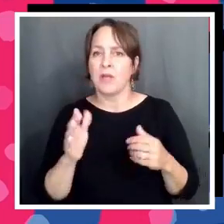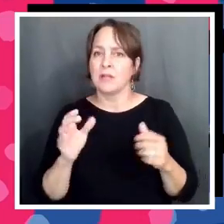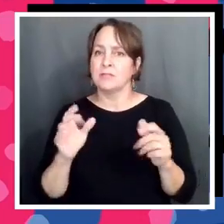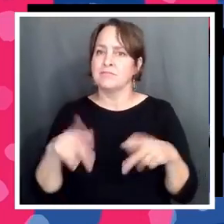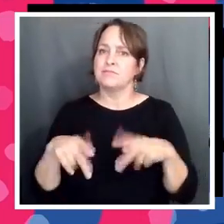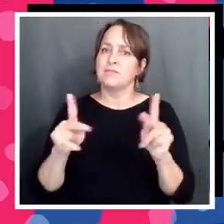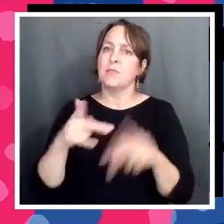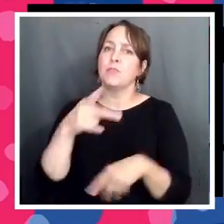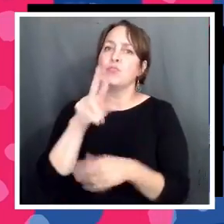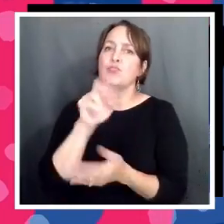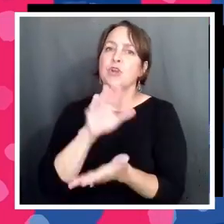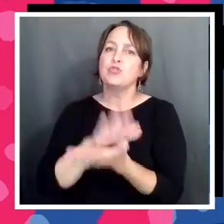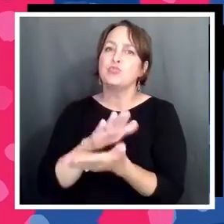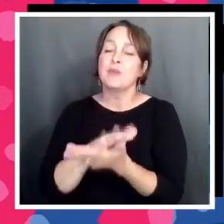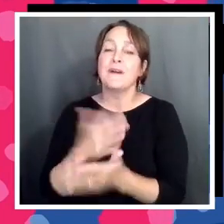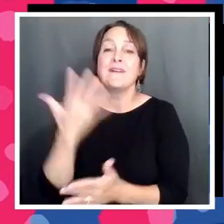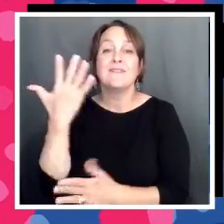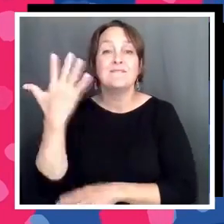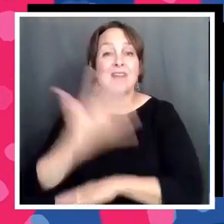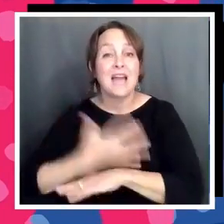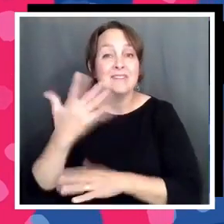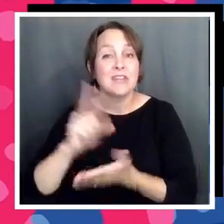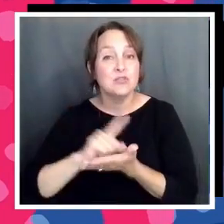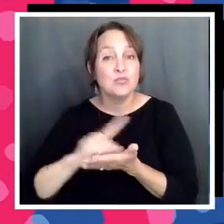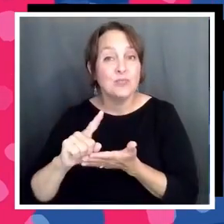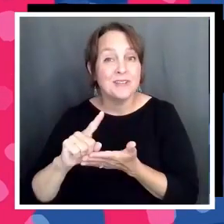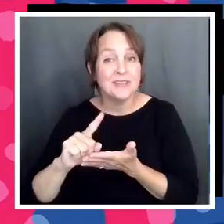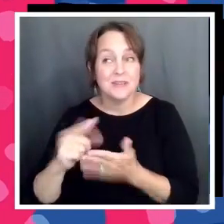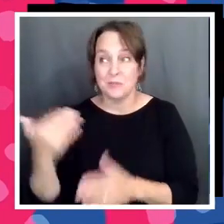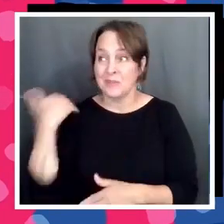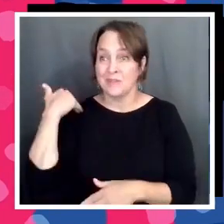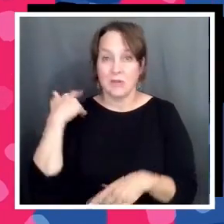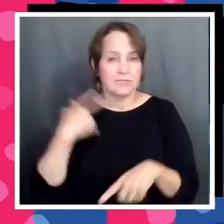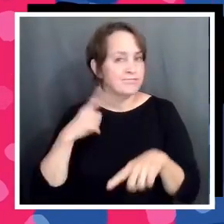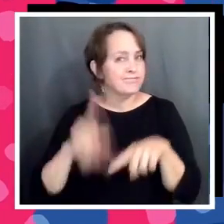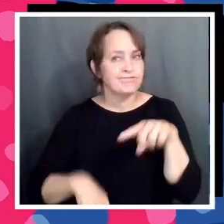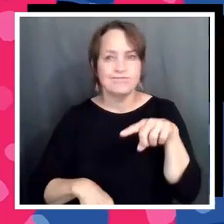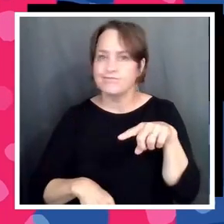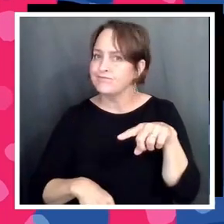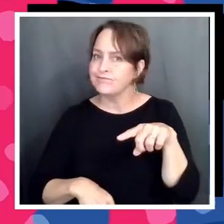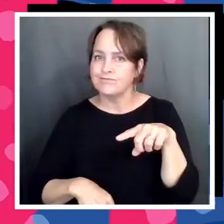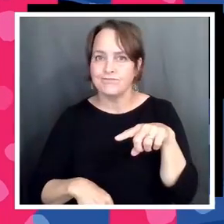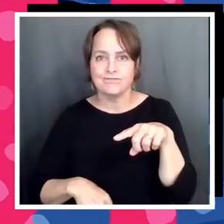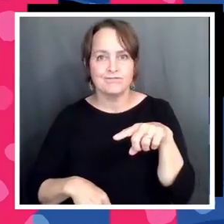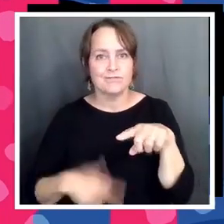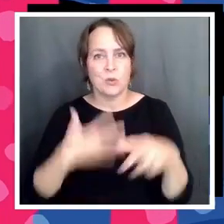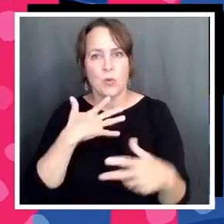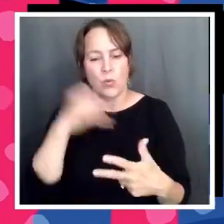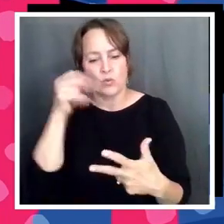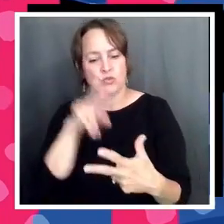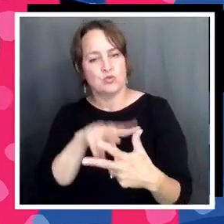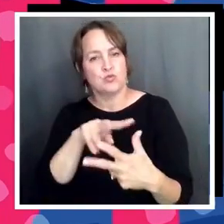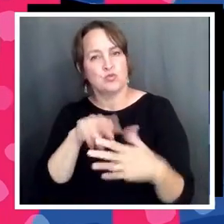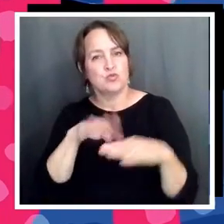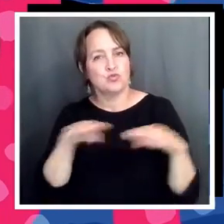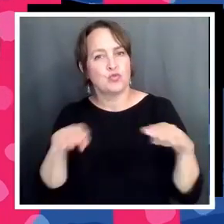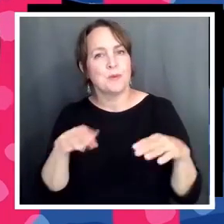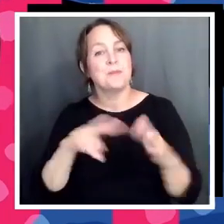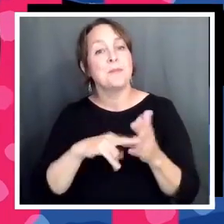WHEN FALL COMES, OUR YOUNGEST